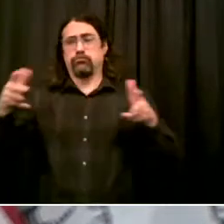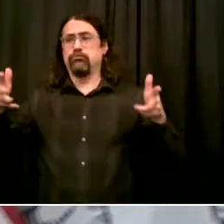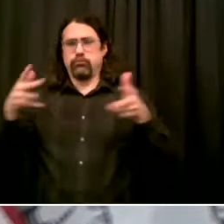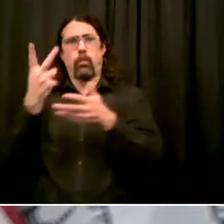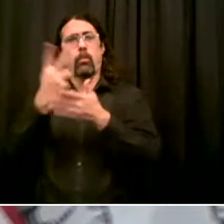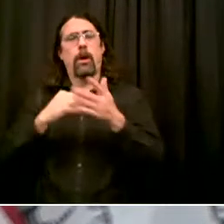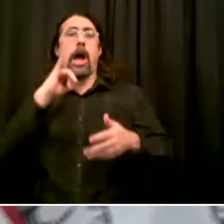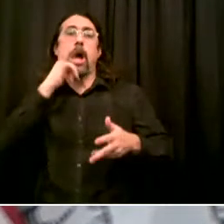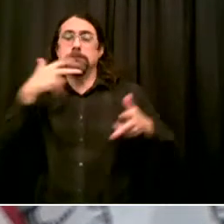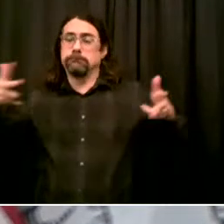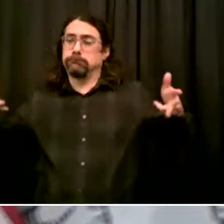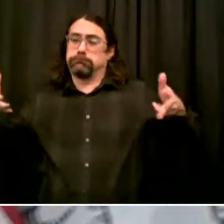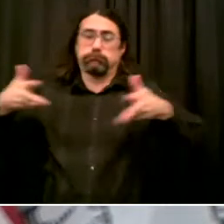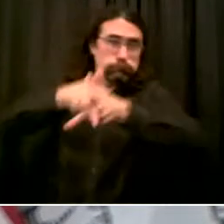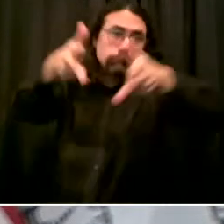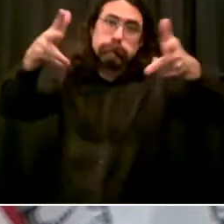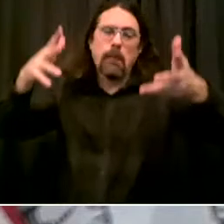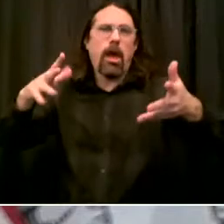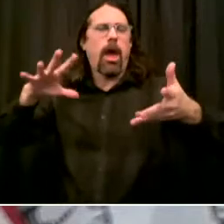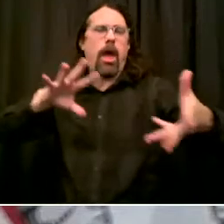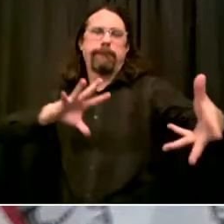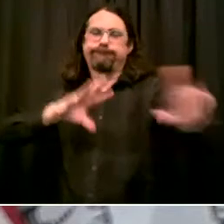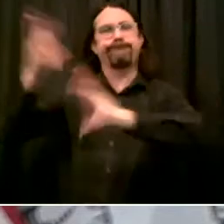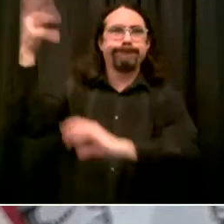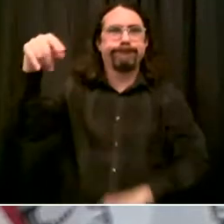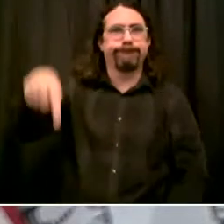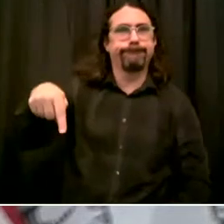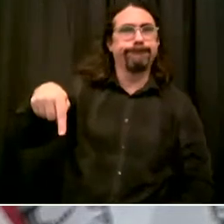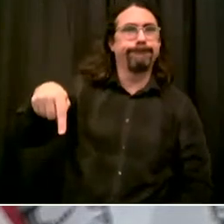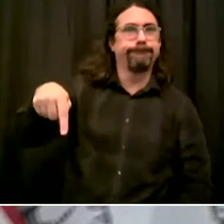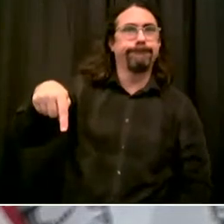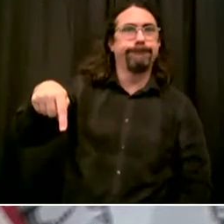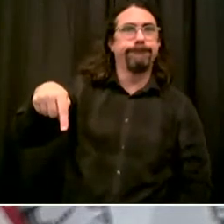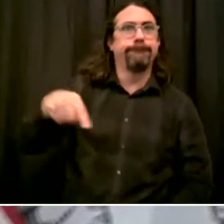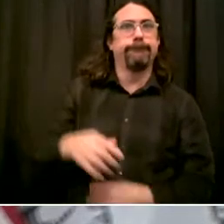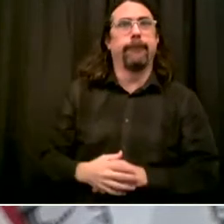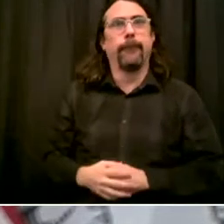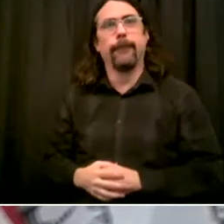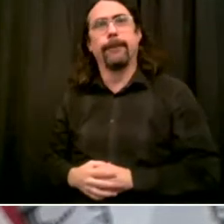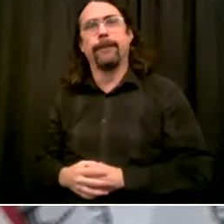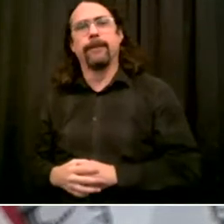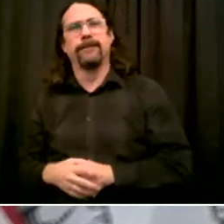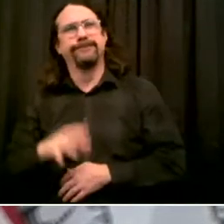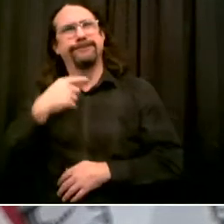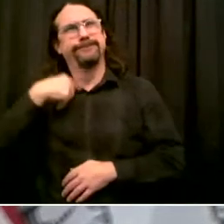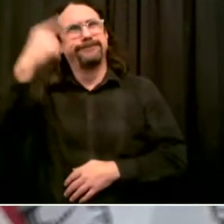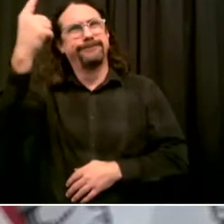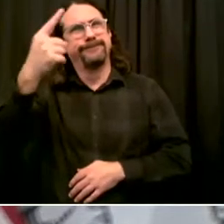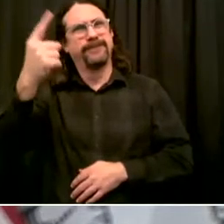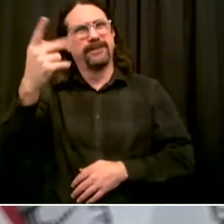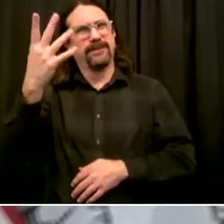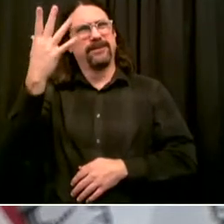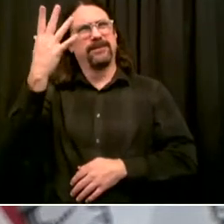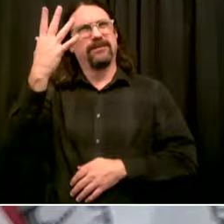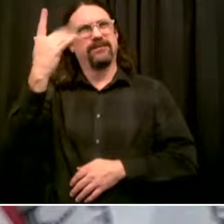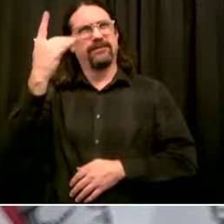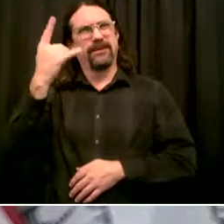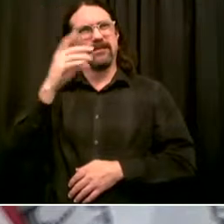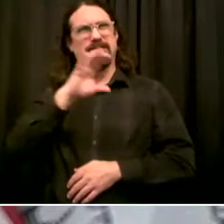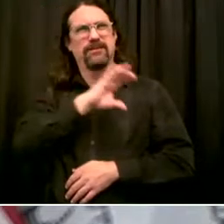COPS WERE DOINGG. I SSAW THE